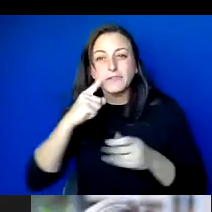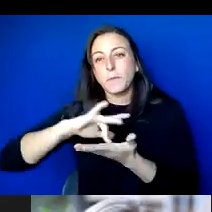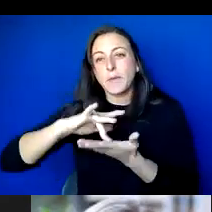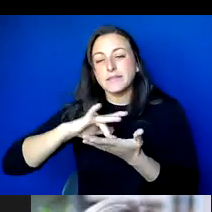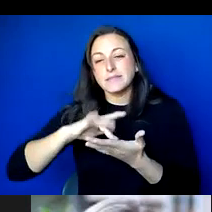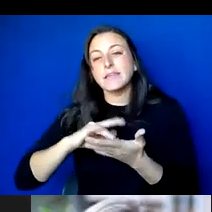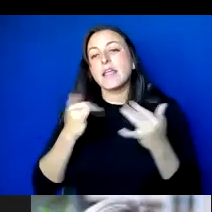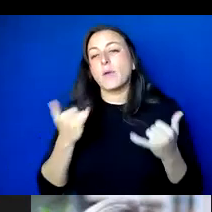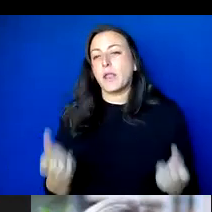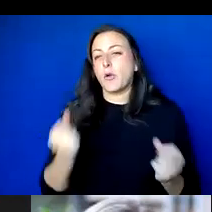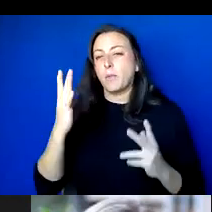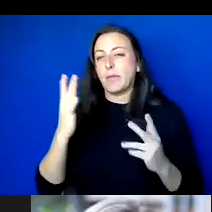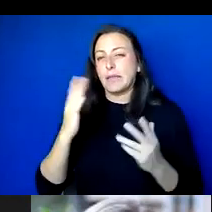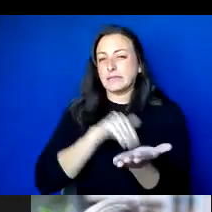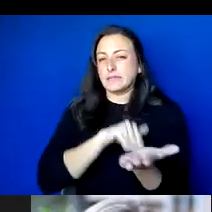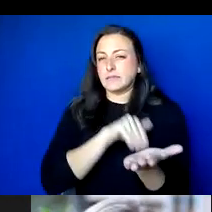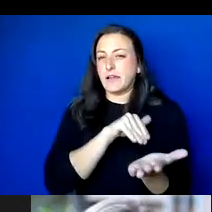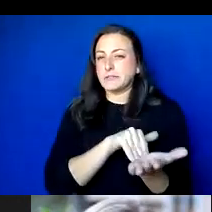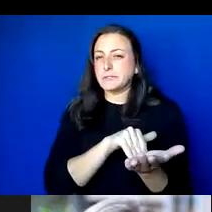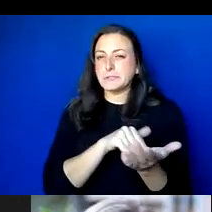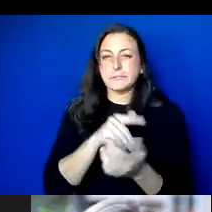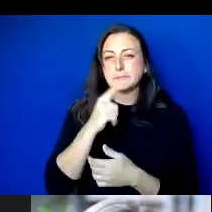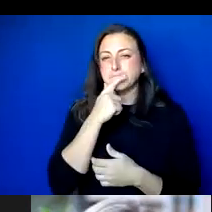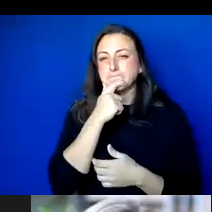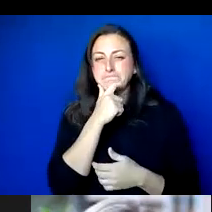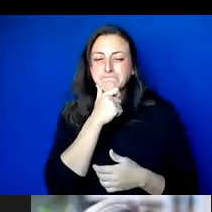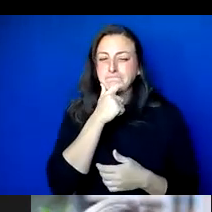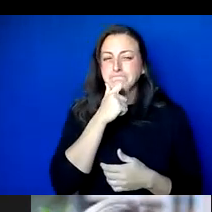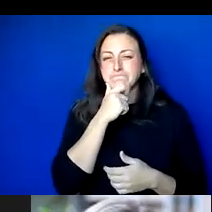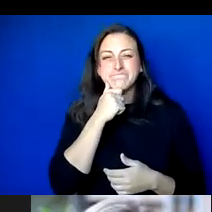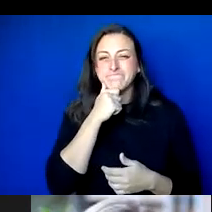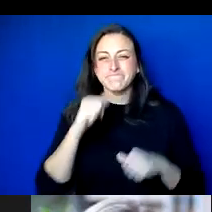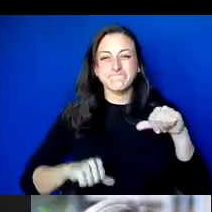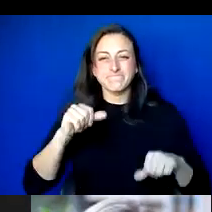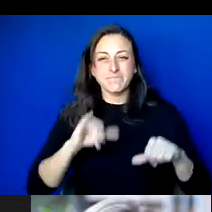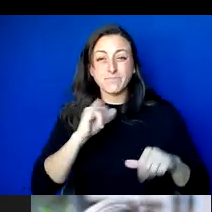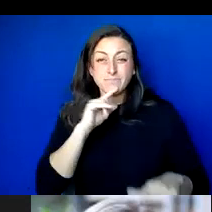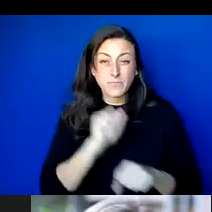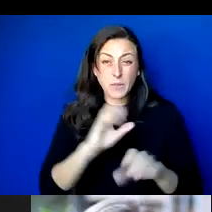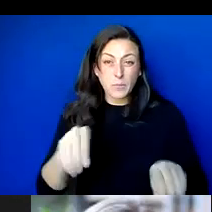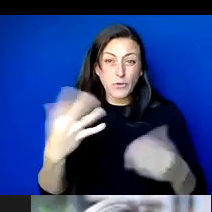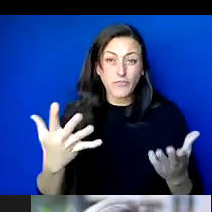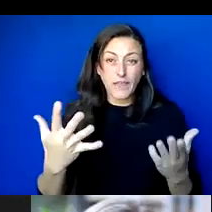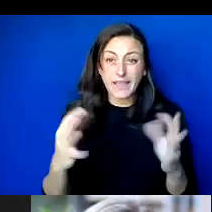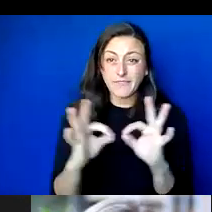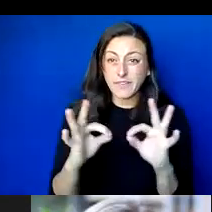still wondering whether these treatments provide as much value and so aren't necessarily referring